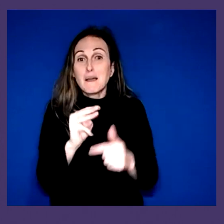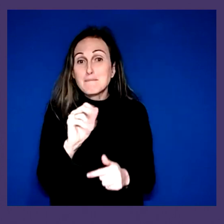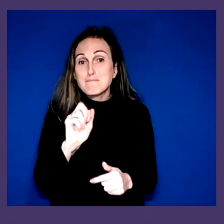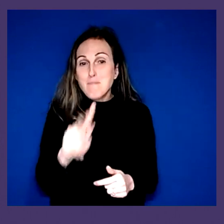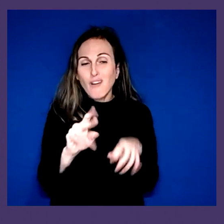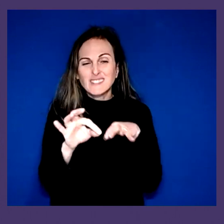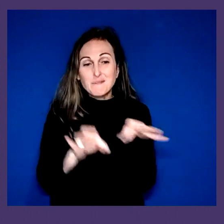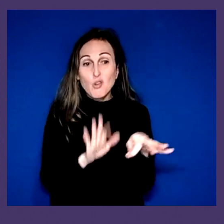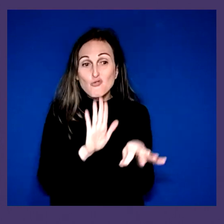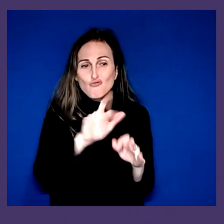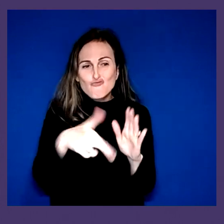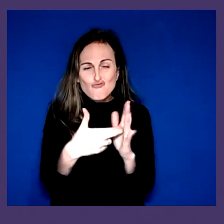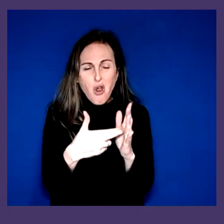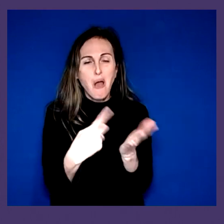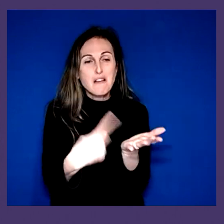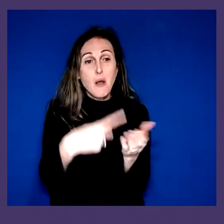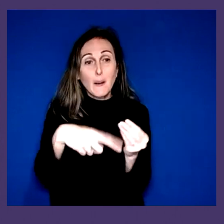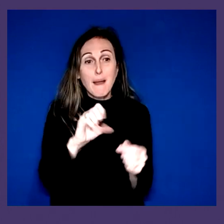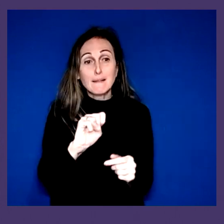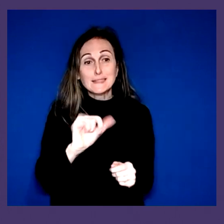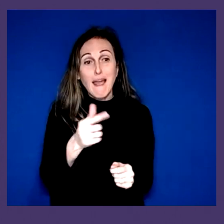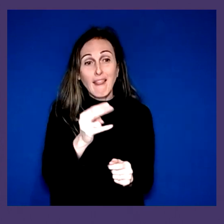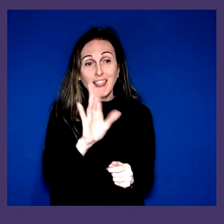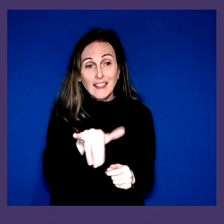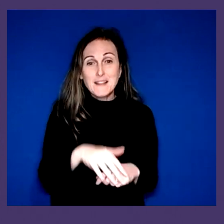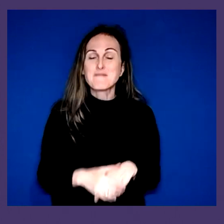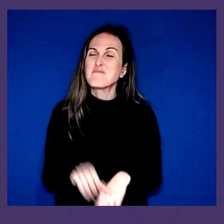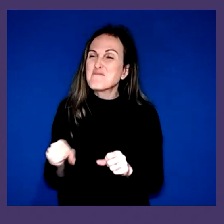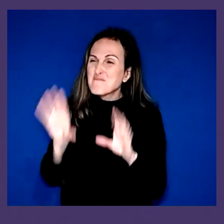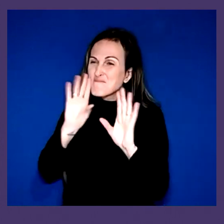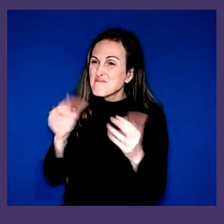I'm Mark Applin, Chief Everything Officer at Signly.